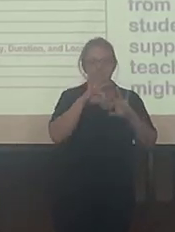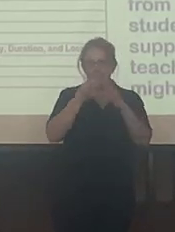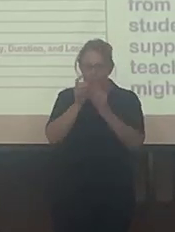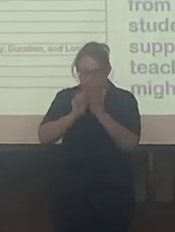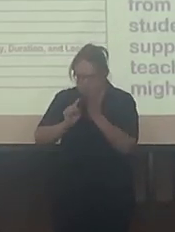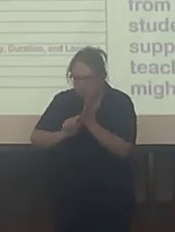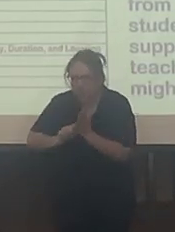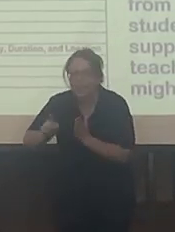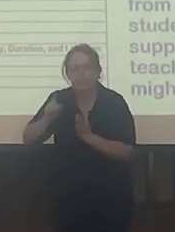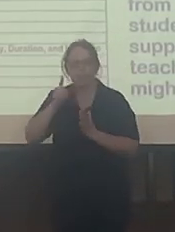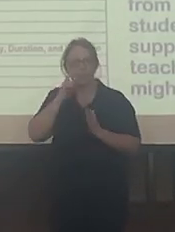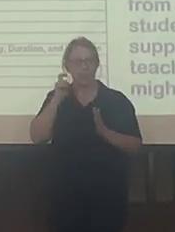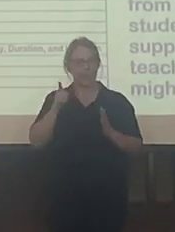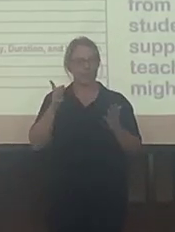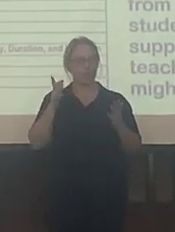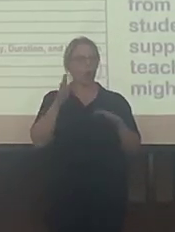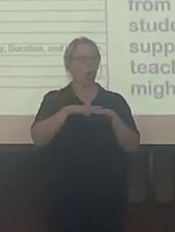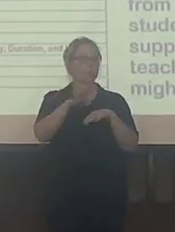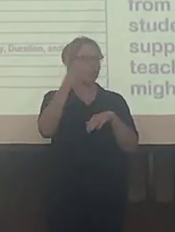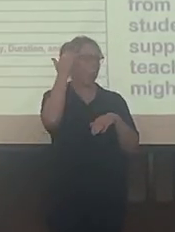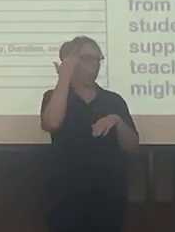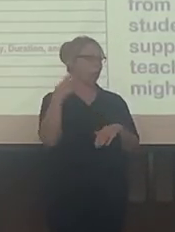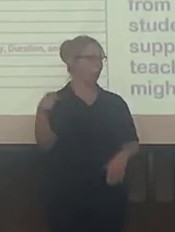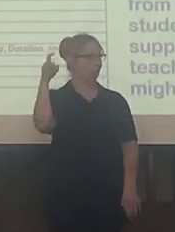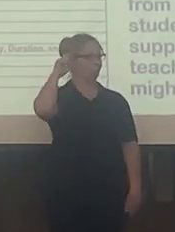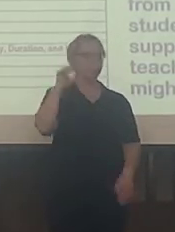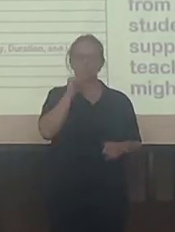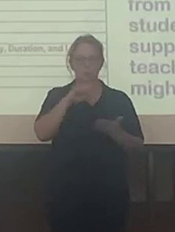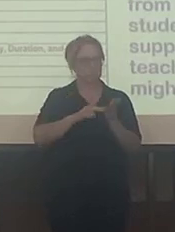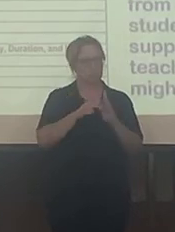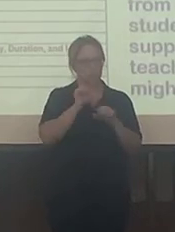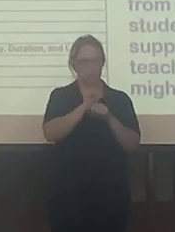just because they're on their head doesn't mean they're working again it's an access issue yes